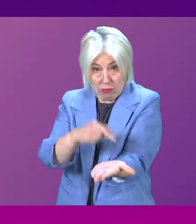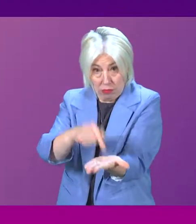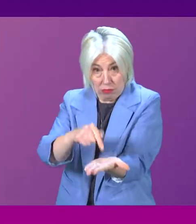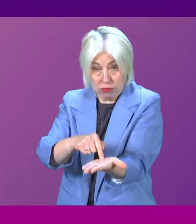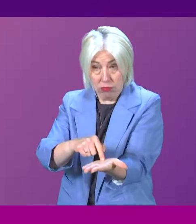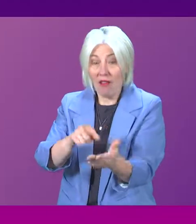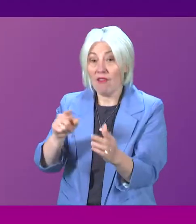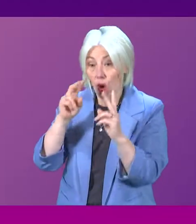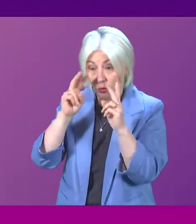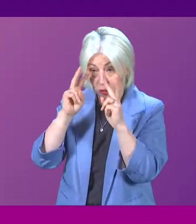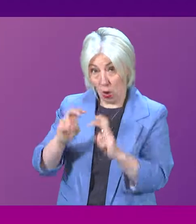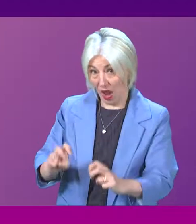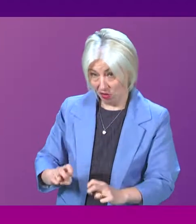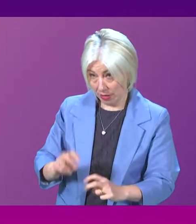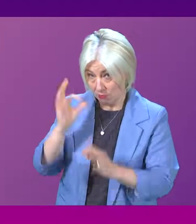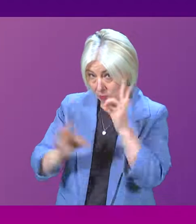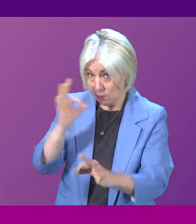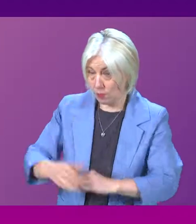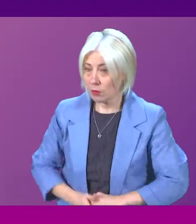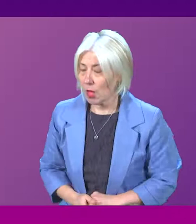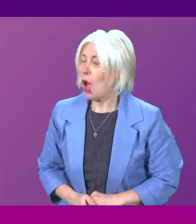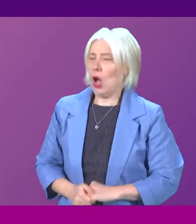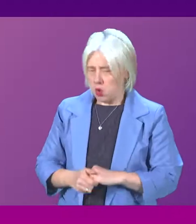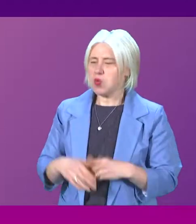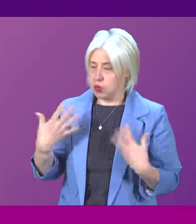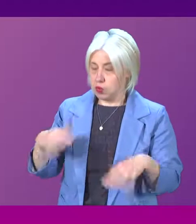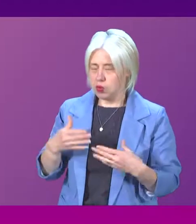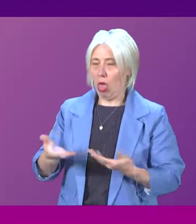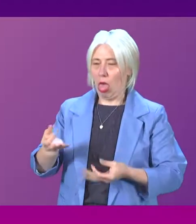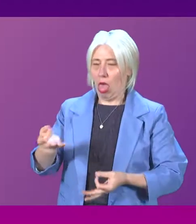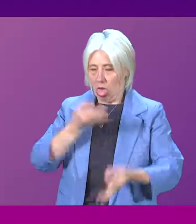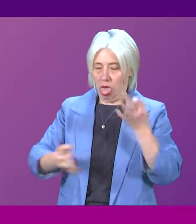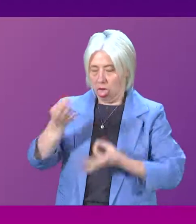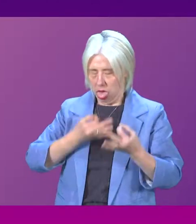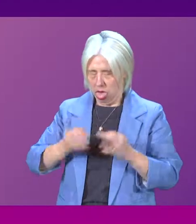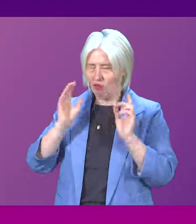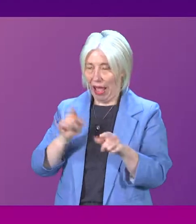There is a lot in there, but I shall endeavour to work my way through it.